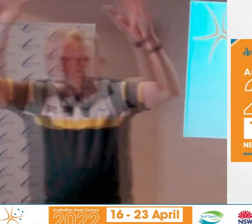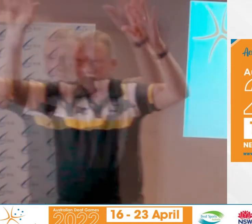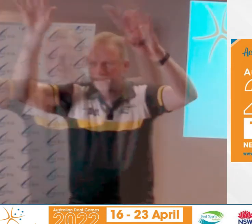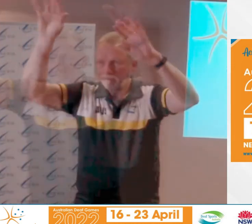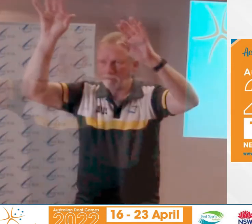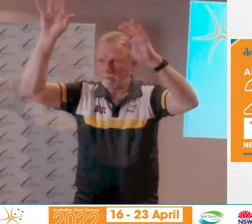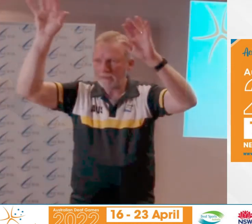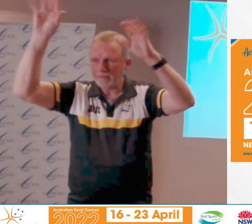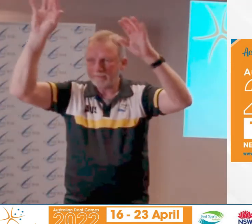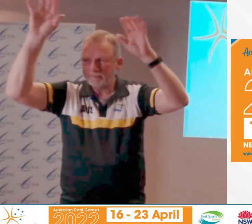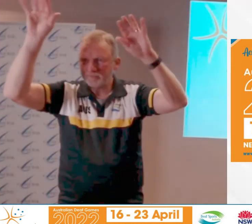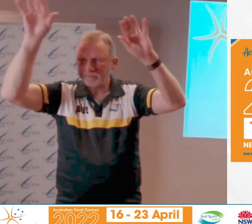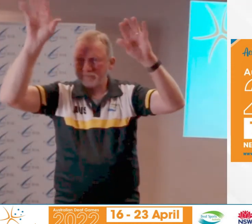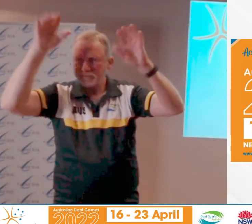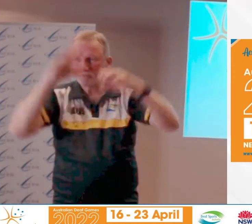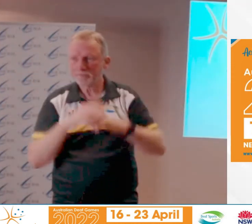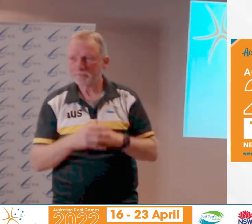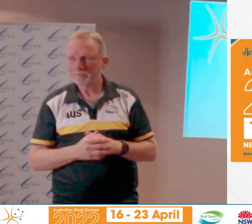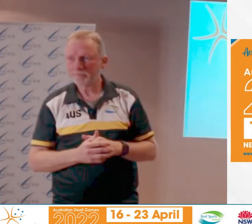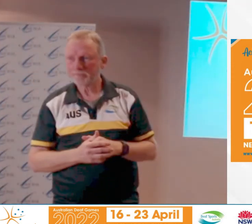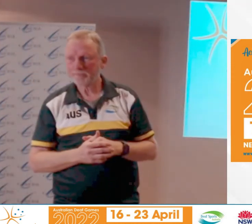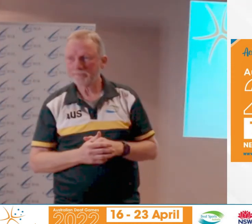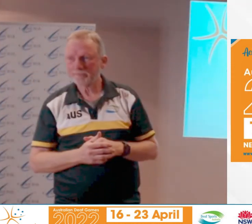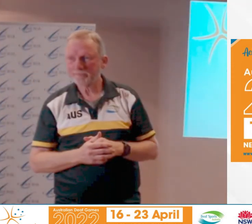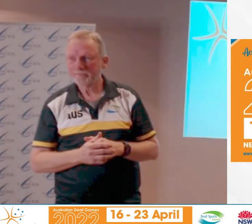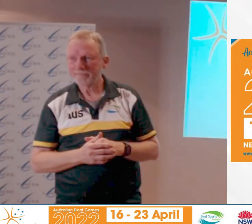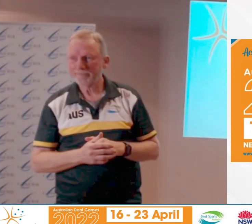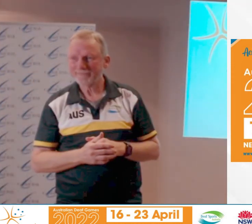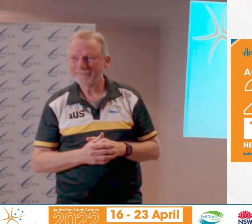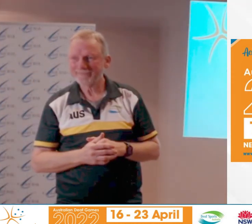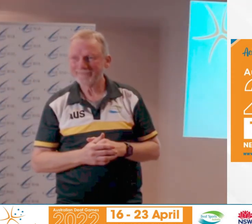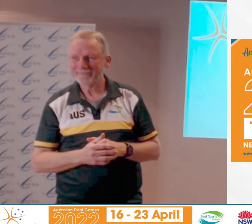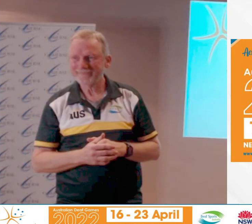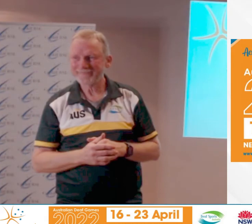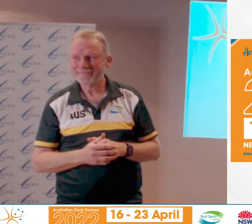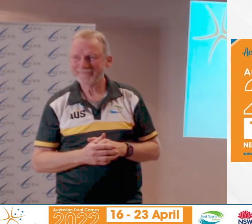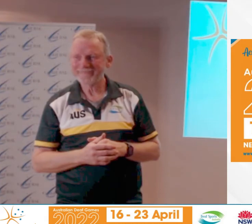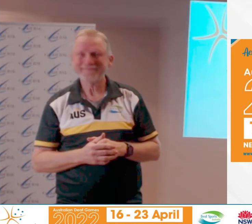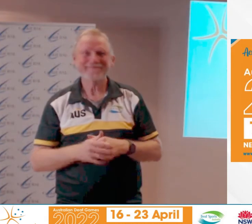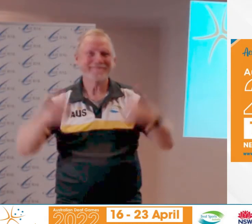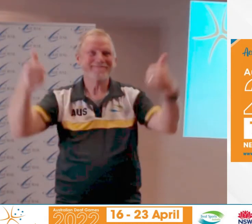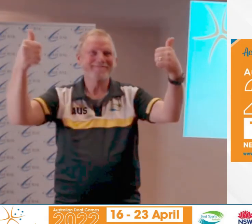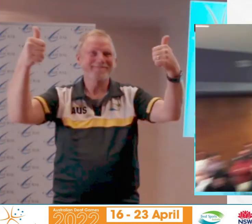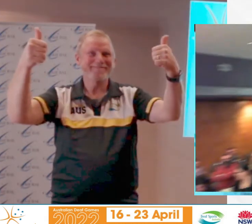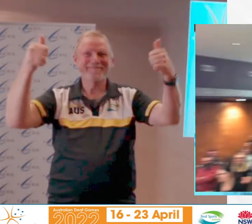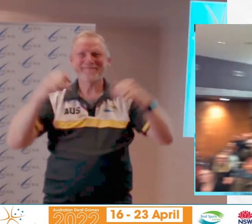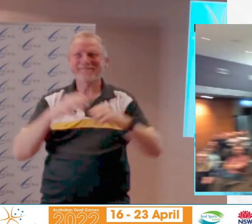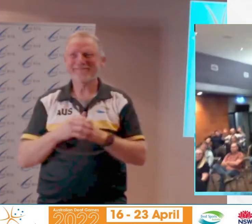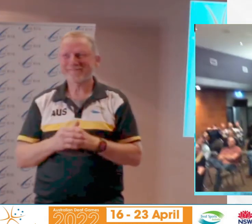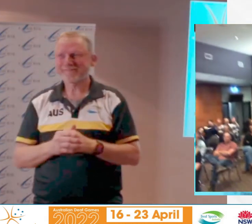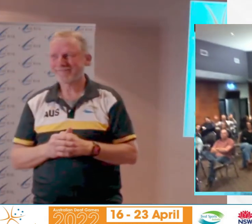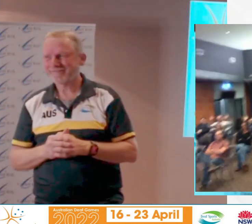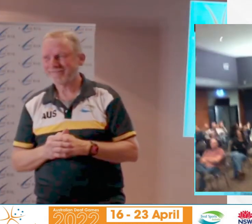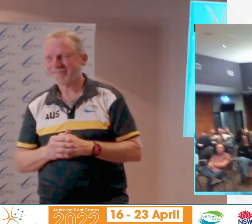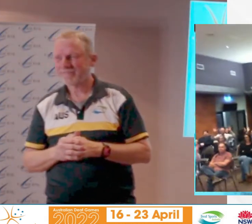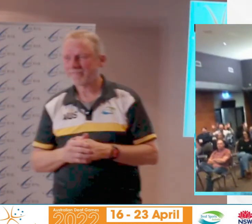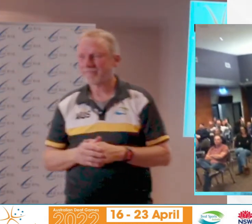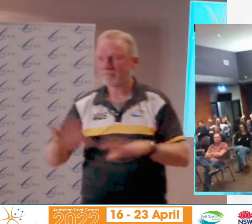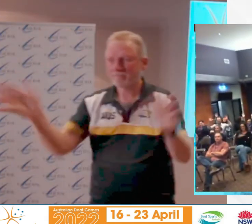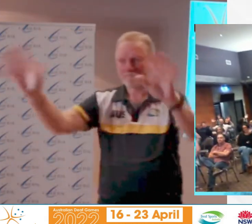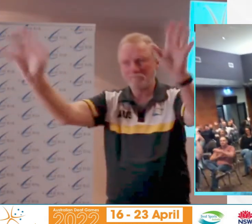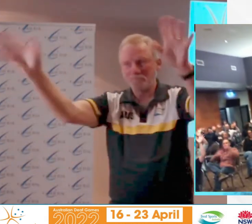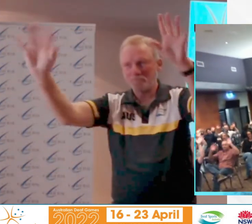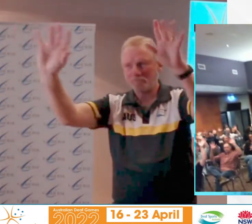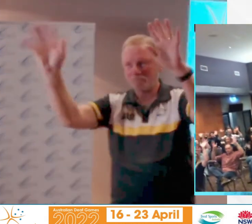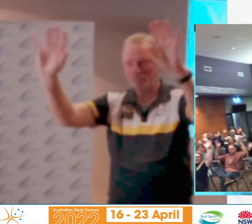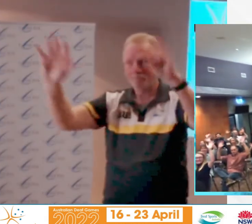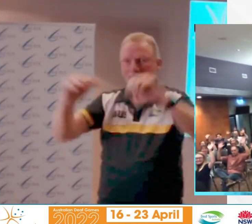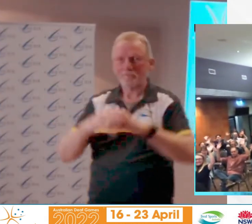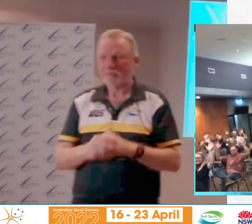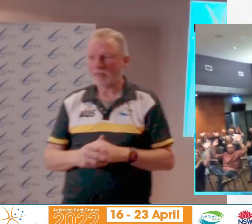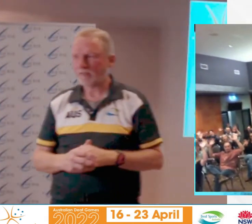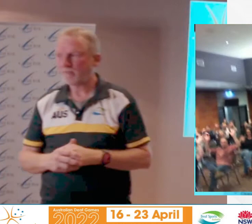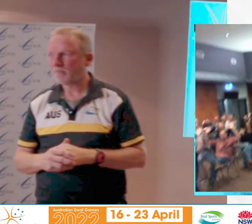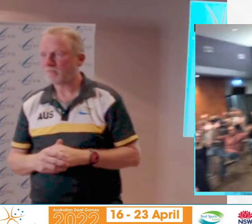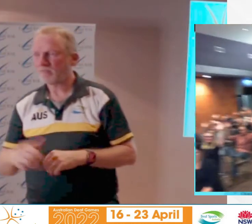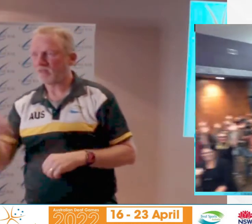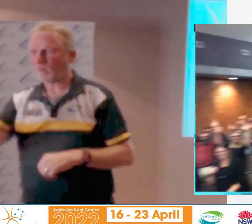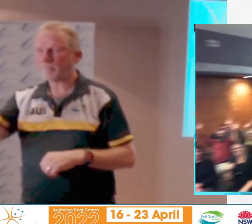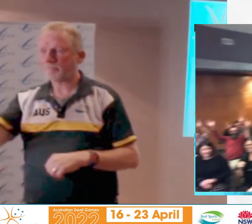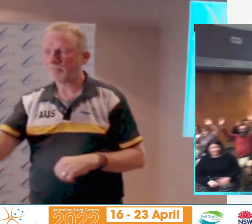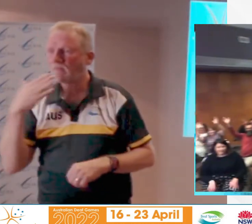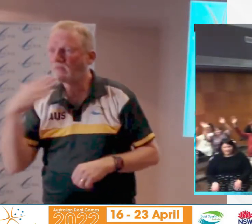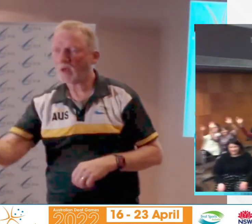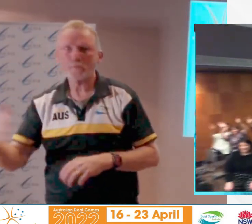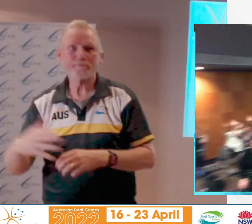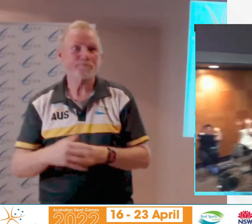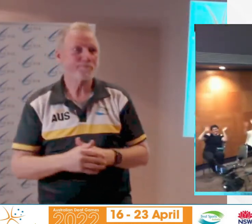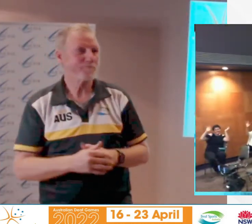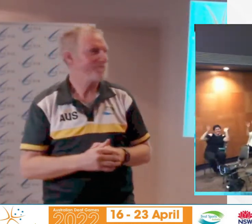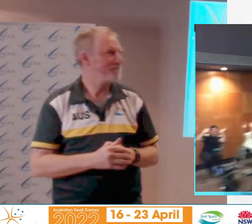hello